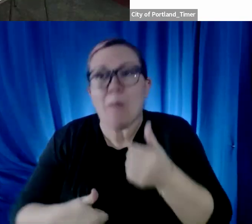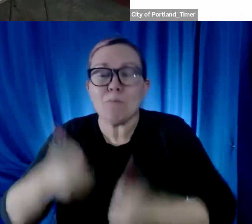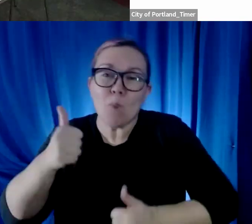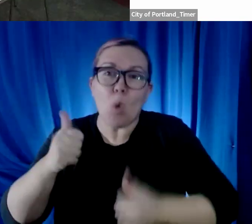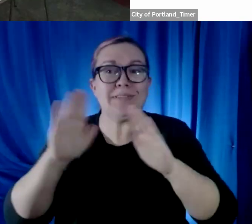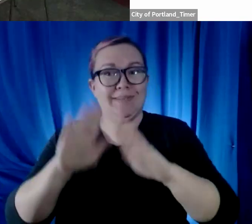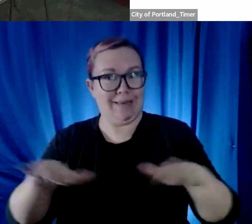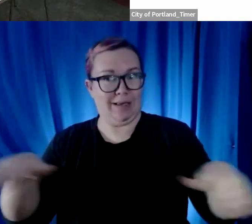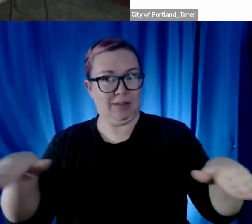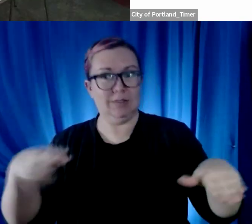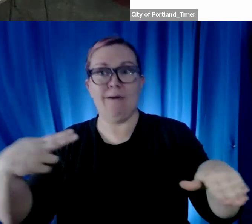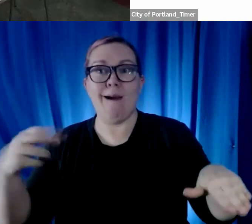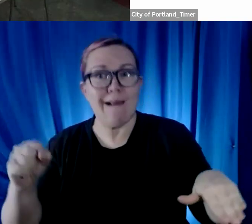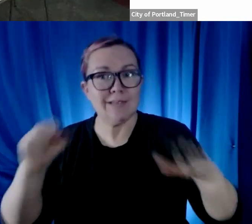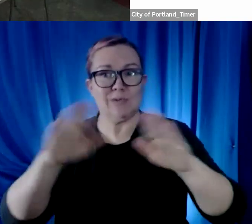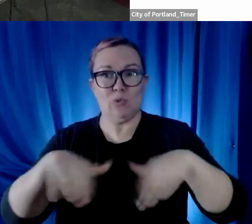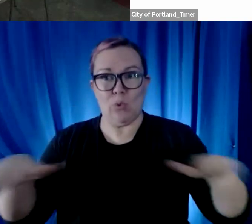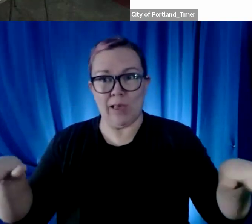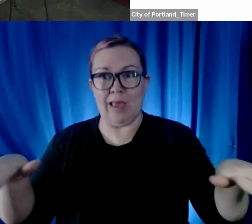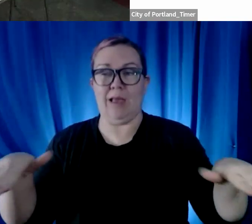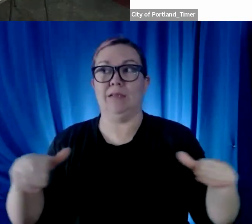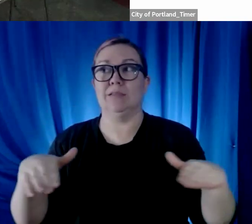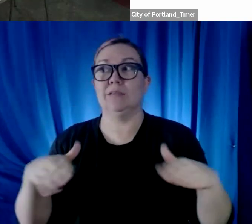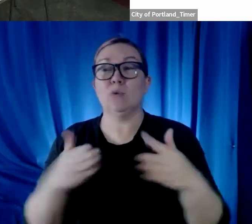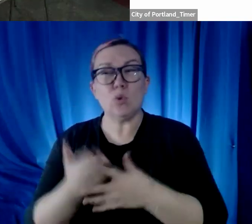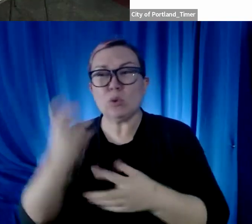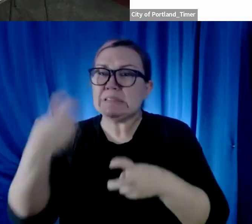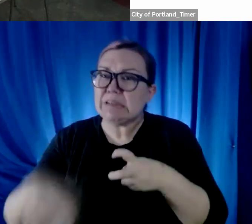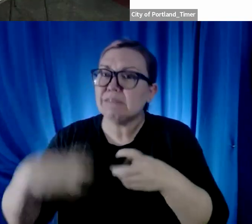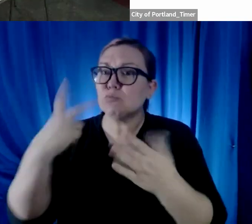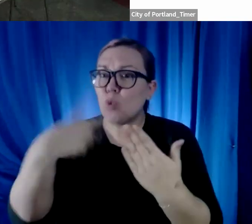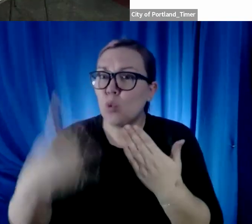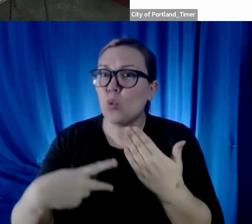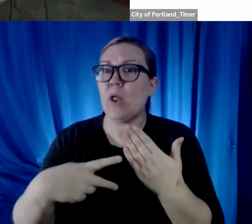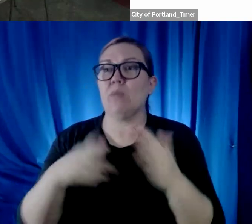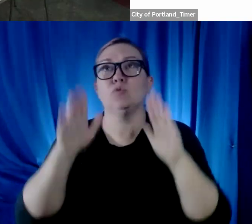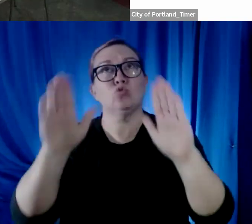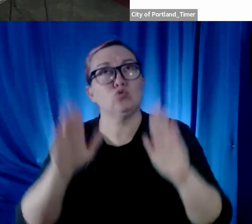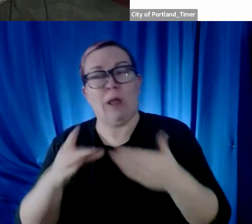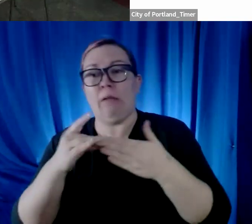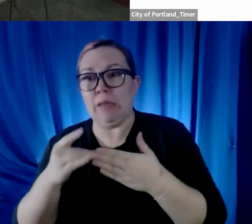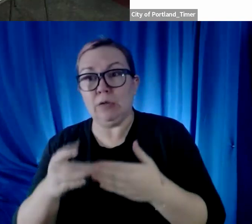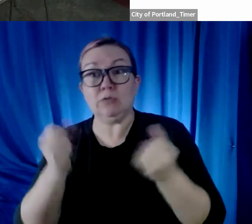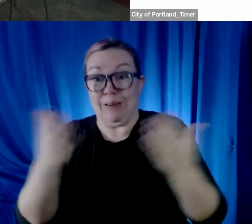High school kids. We go through a tough program. We have great leaders. A lot of them are here today.